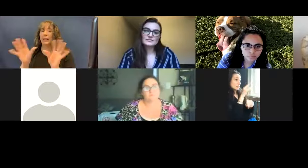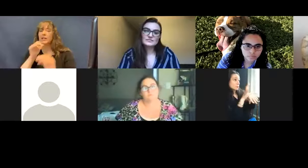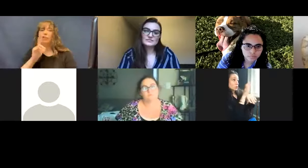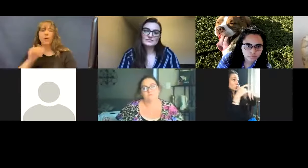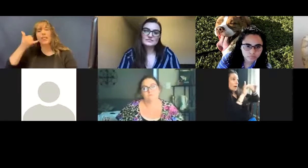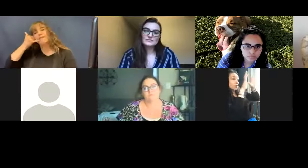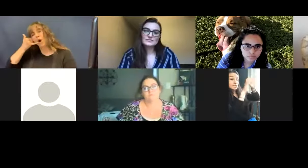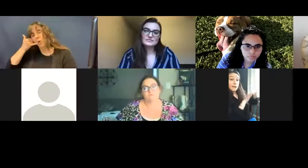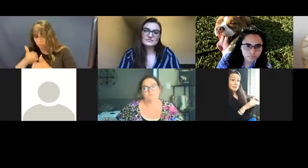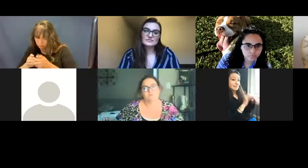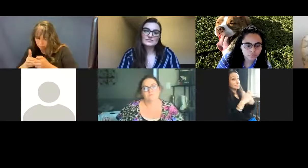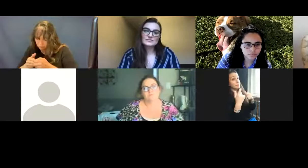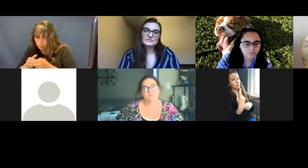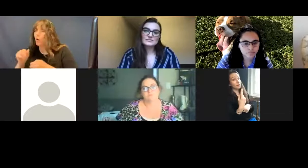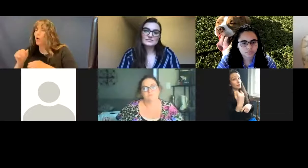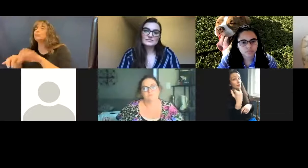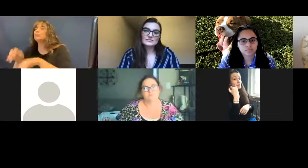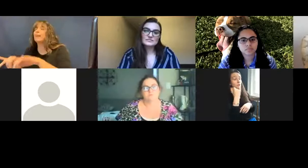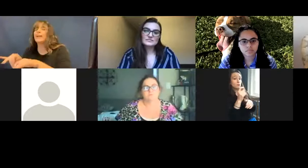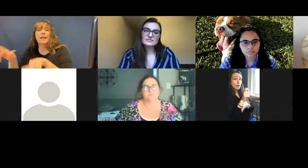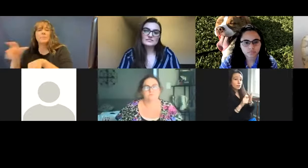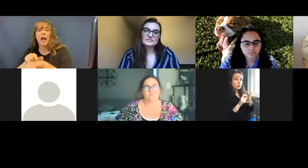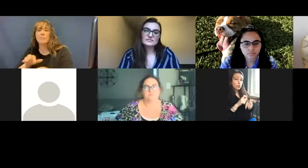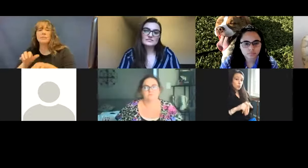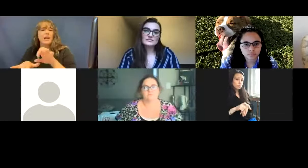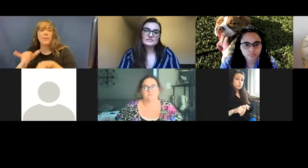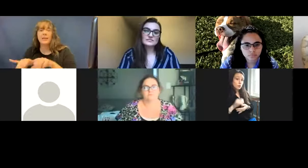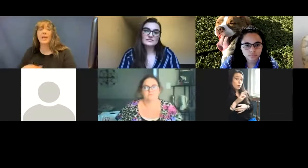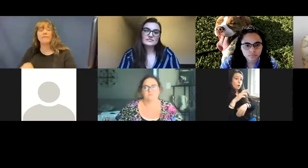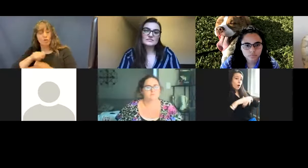computer while they're typing. That's a big one. If you're writing your notes or on a